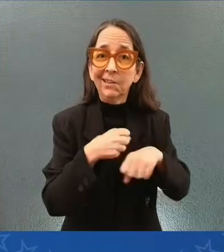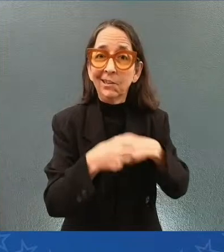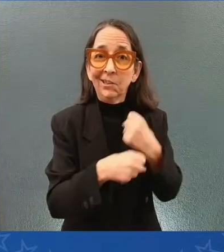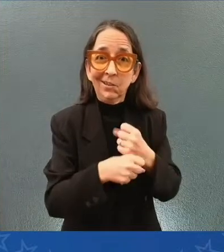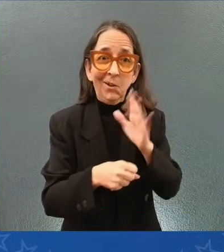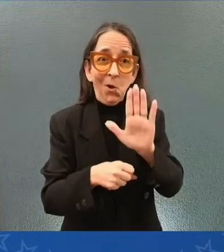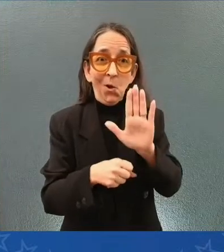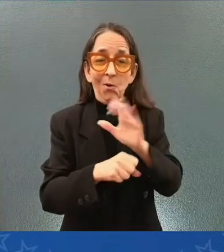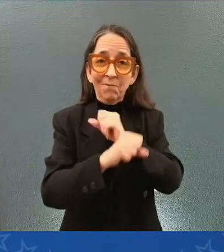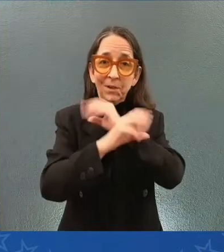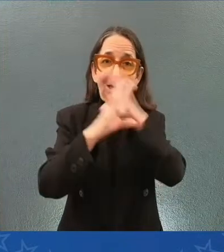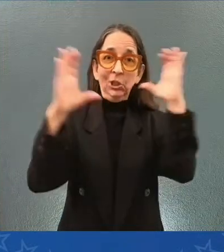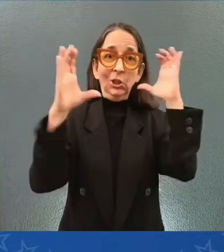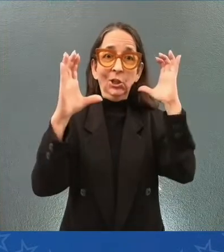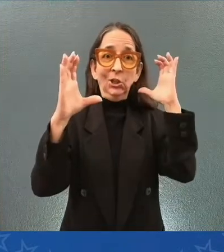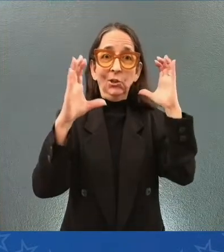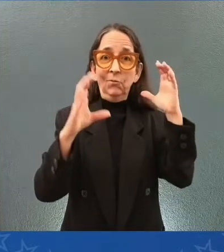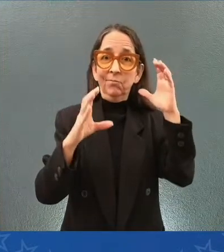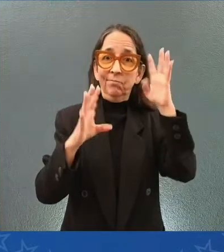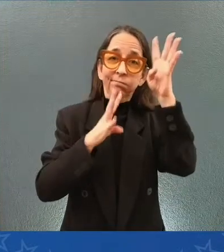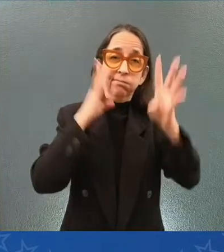founded on the power of free expression.